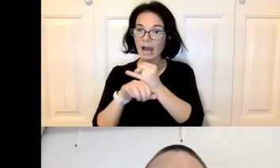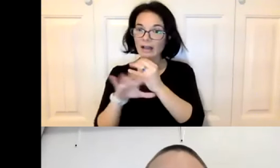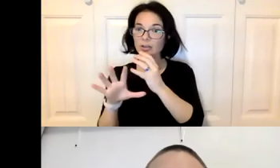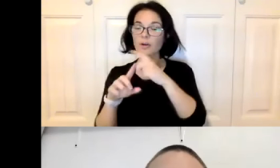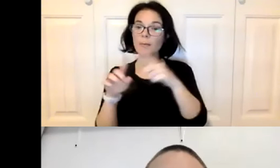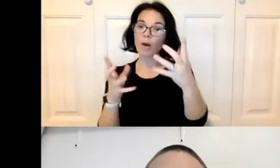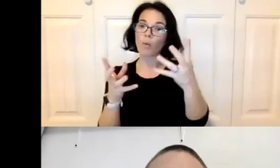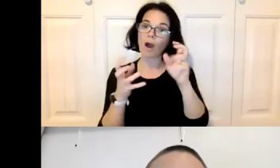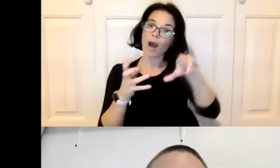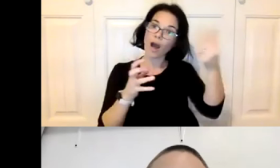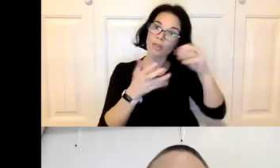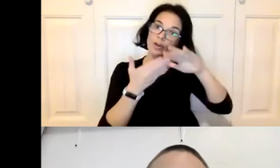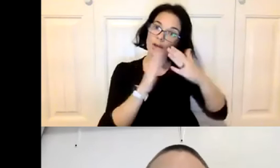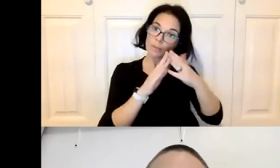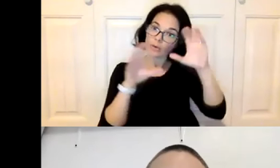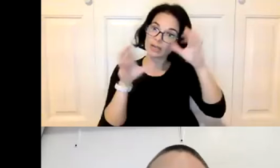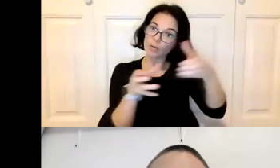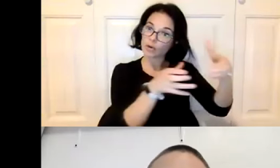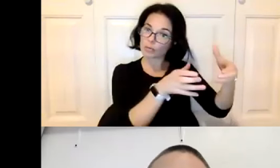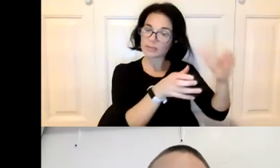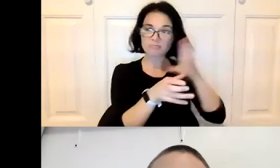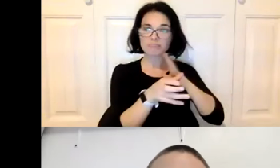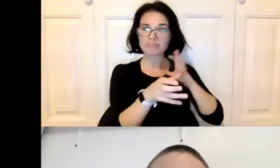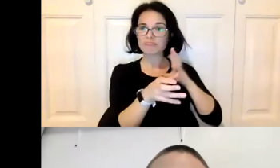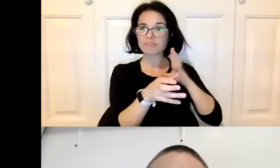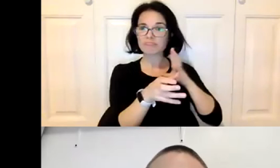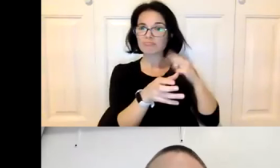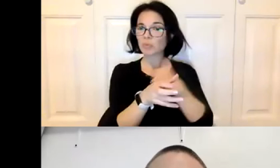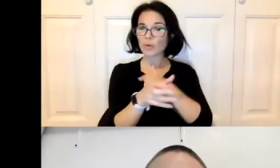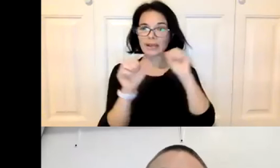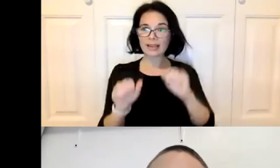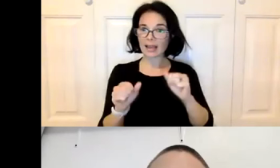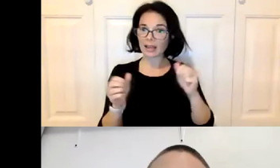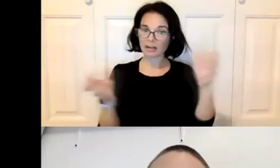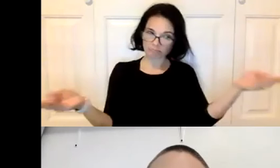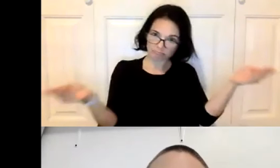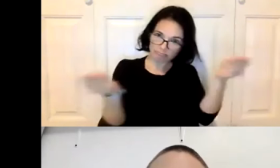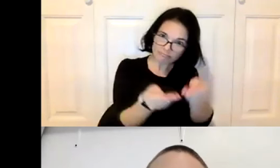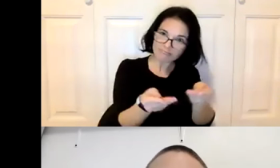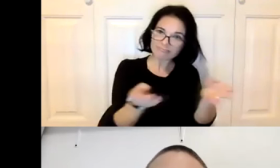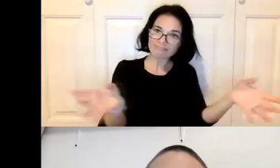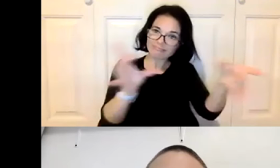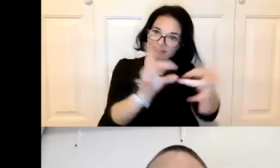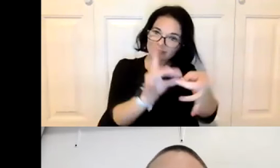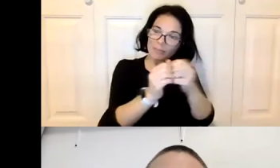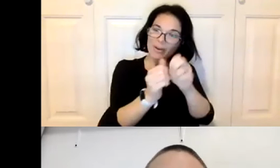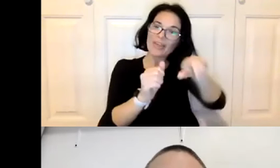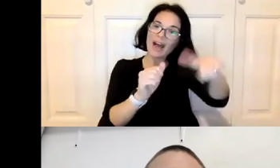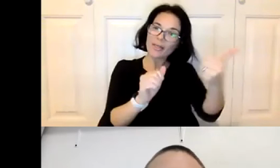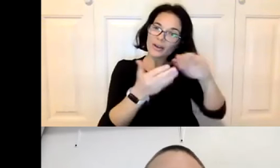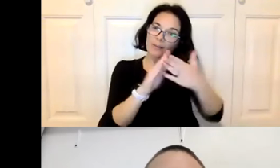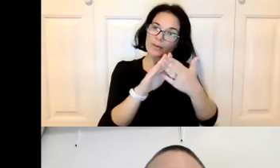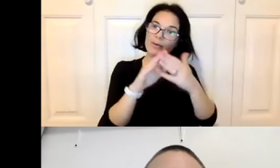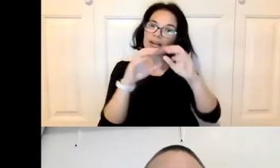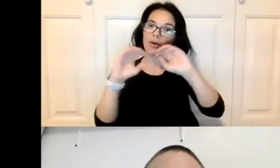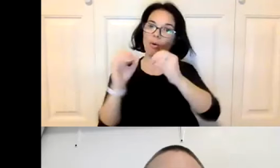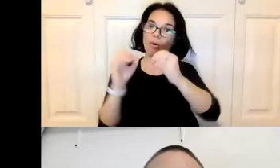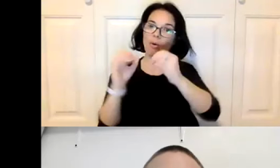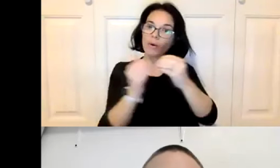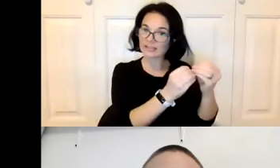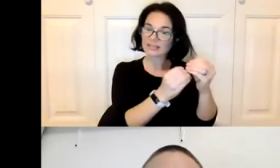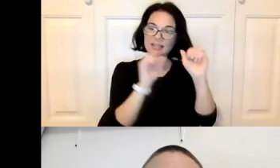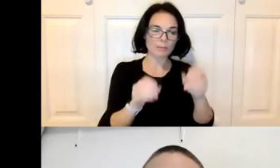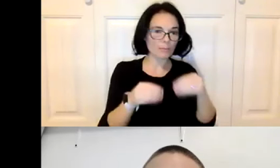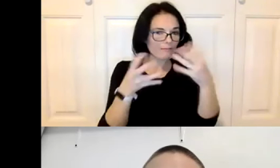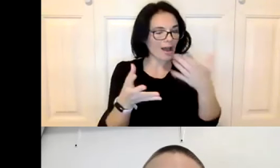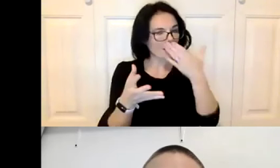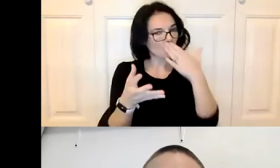other specialty community-based organizations for COVID-19 resources and information.